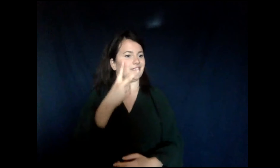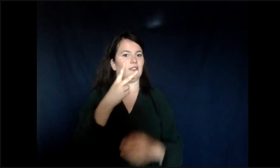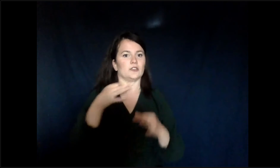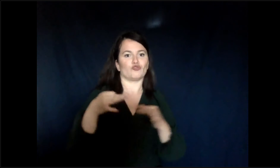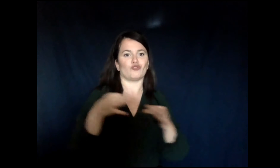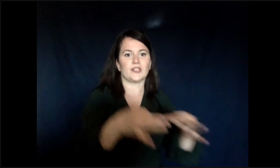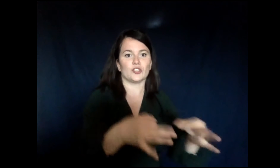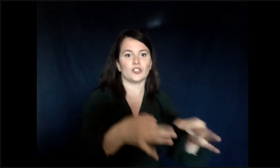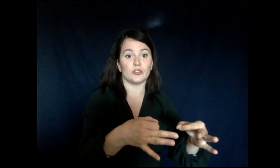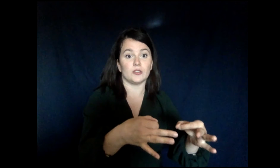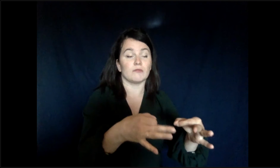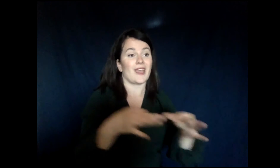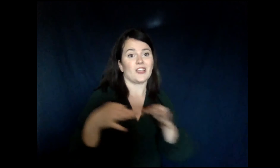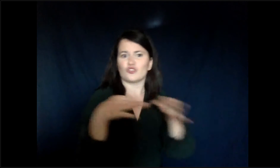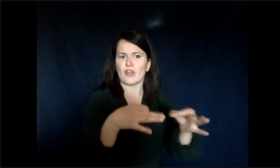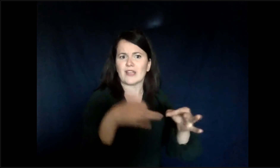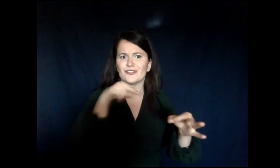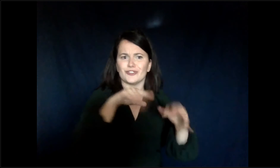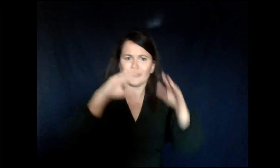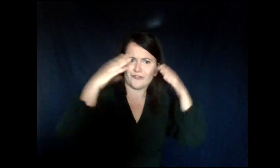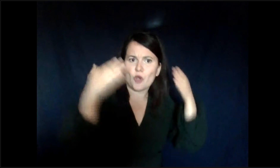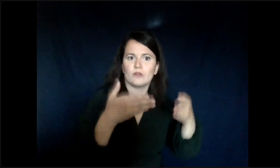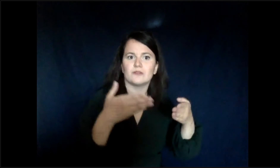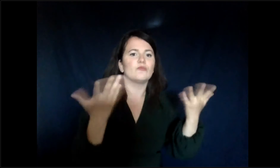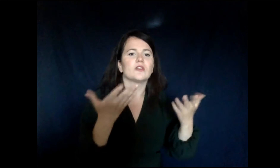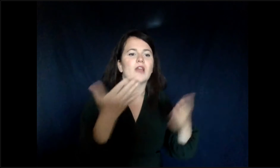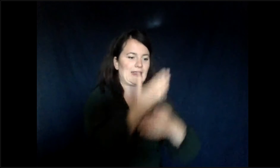persons with disabilities aren't forgotten in this process.